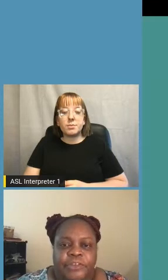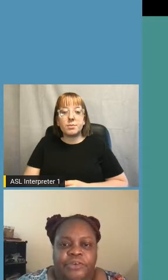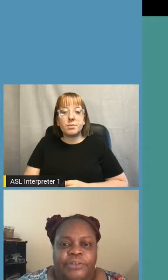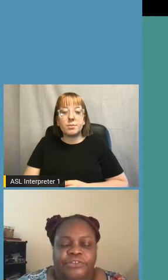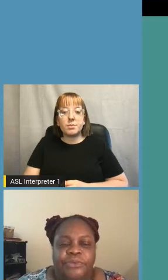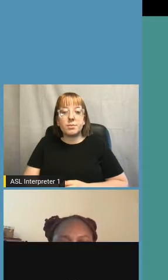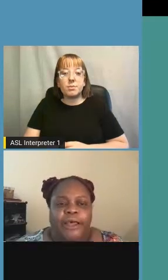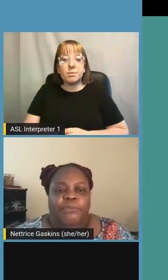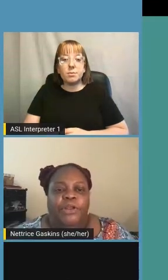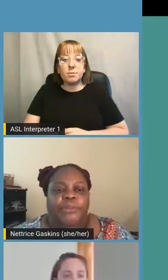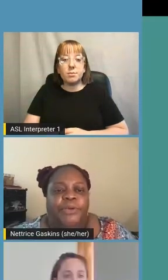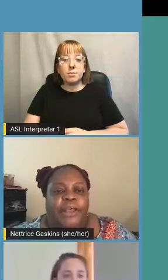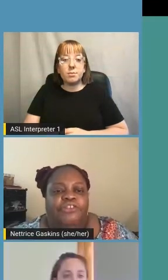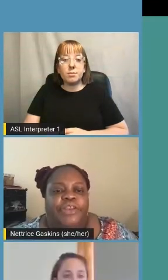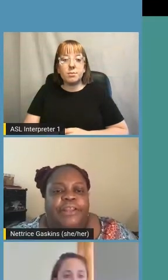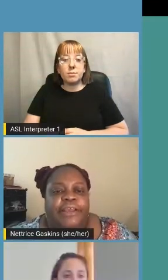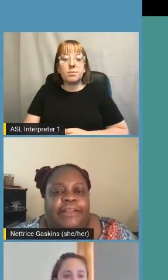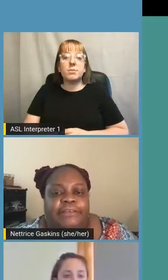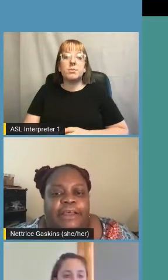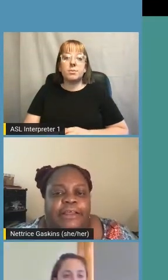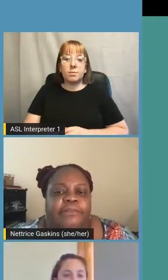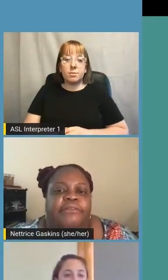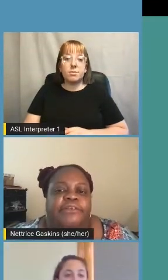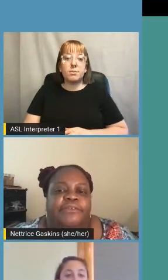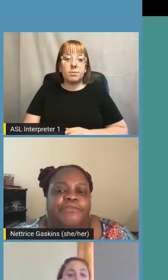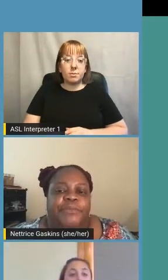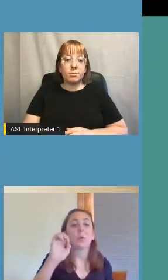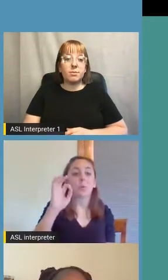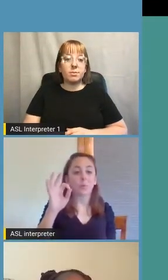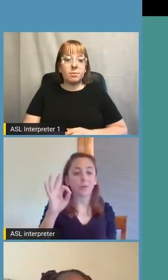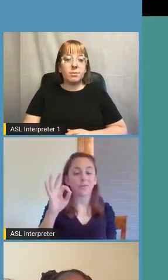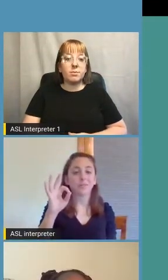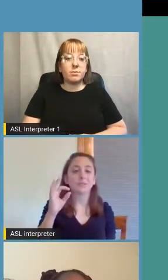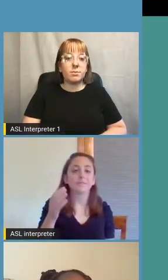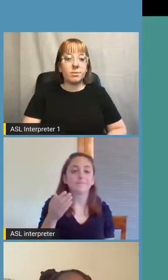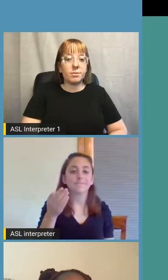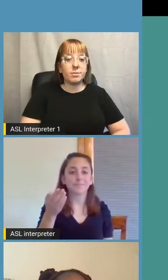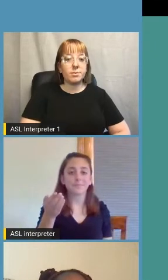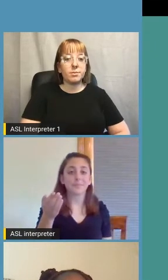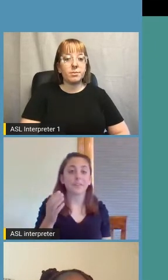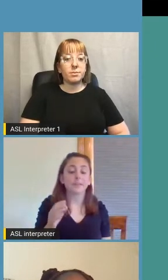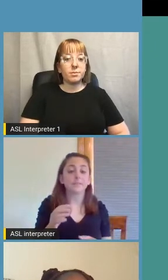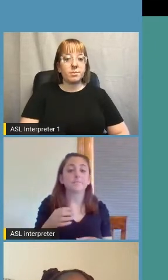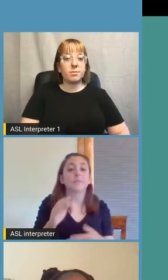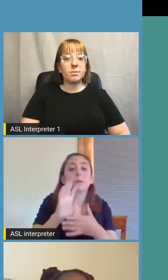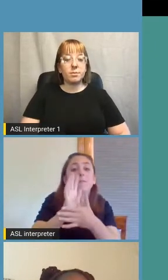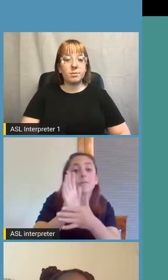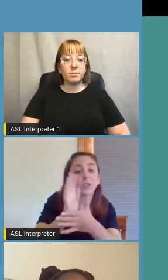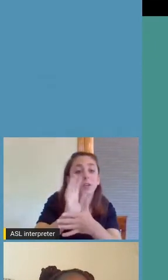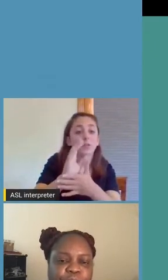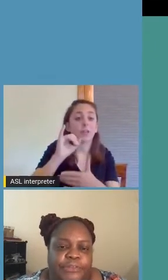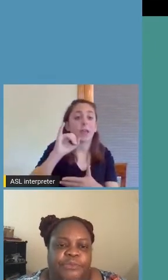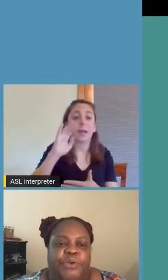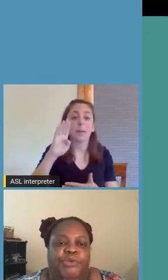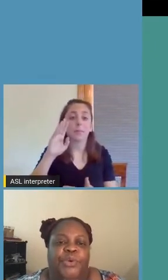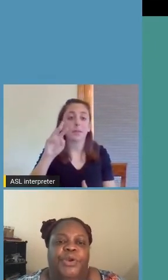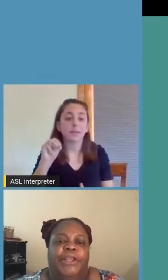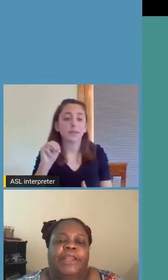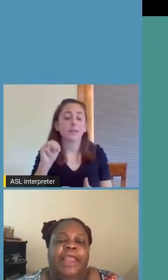so i do um want to point out you can look at uh there's the vimeo of the ibm exhibition on walkthrough that someone recorded